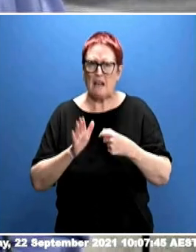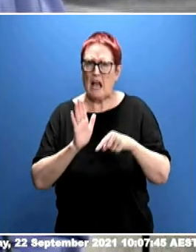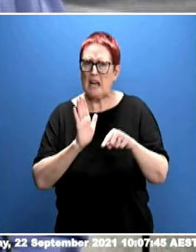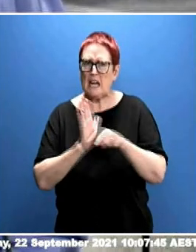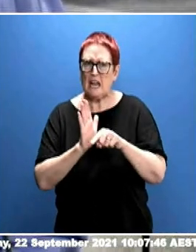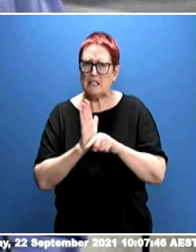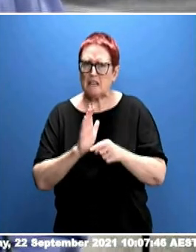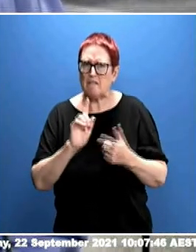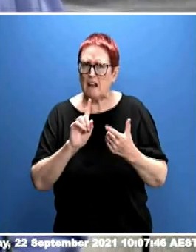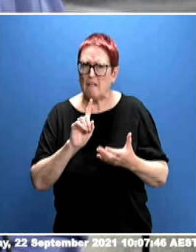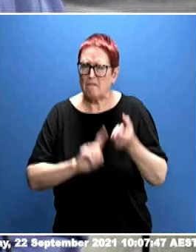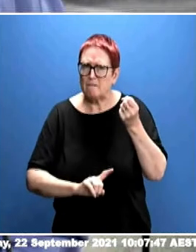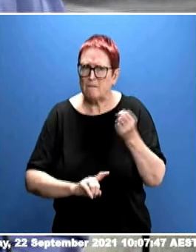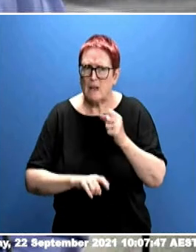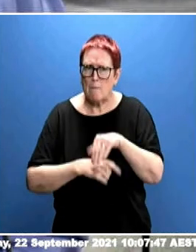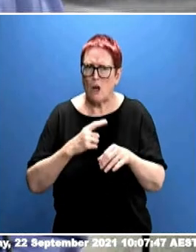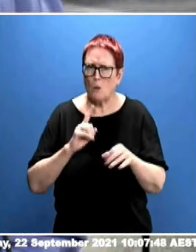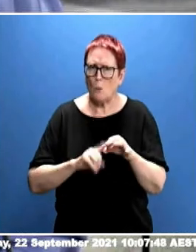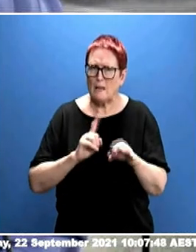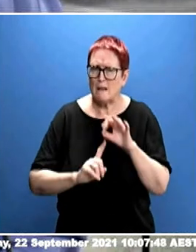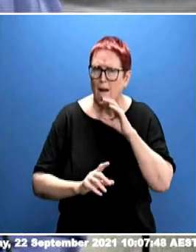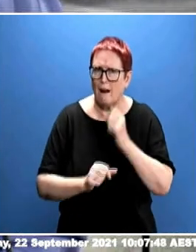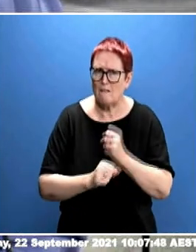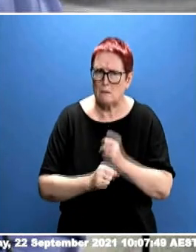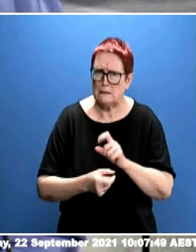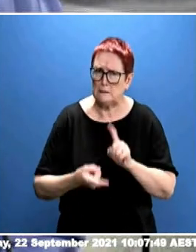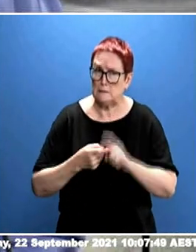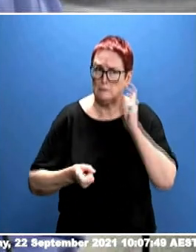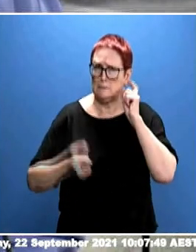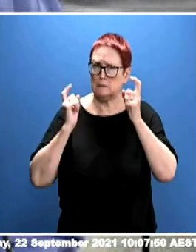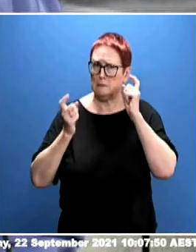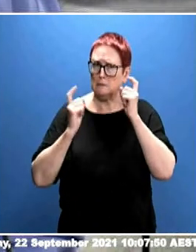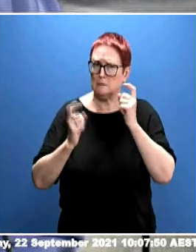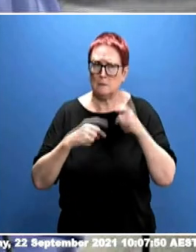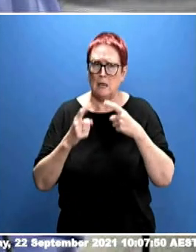nonetheless remain there which relate to the Department of Child Safety,